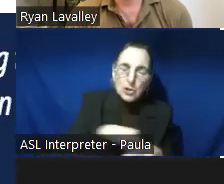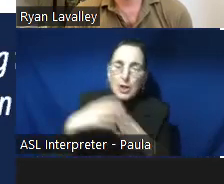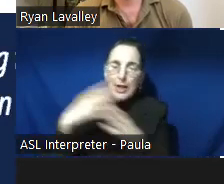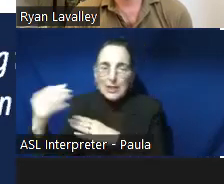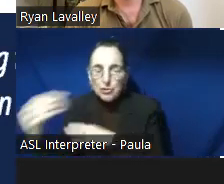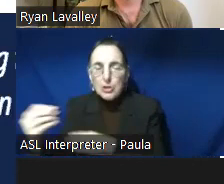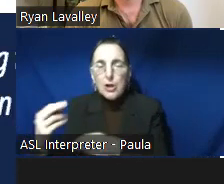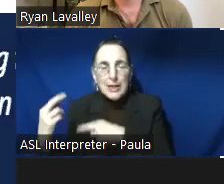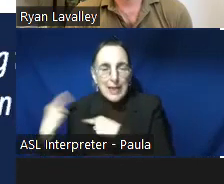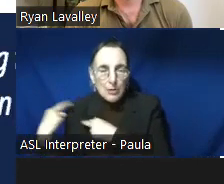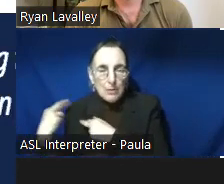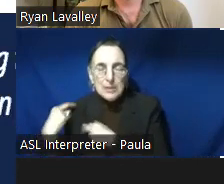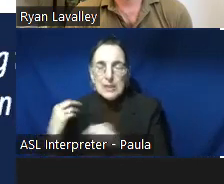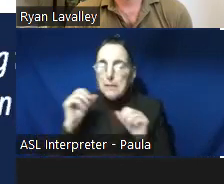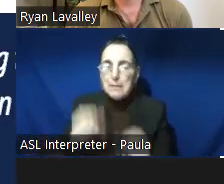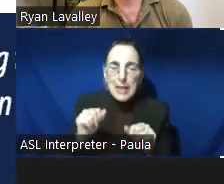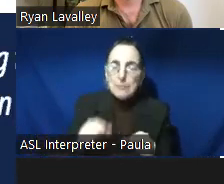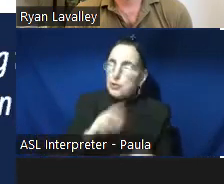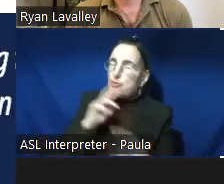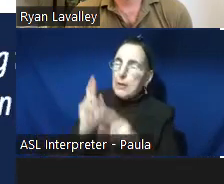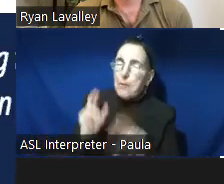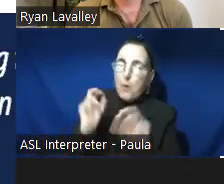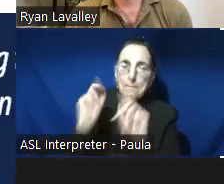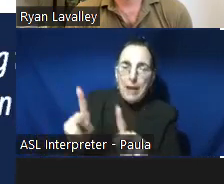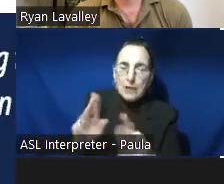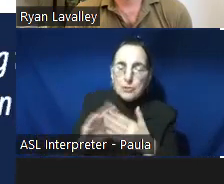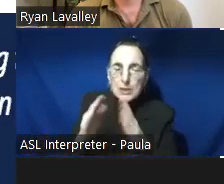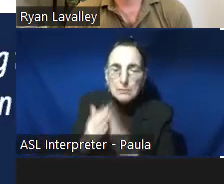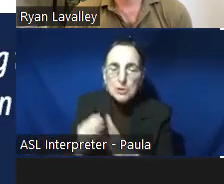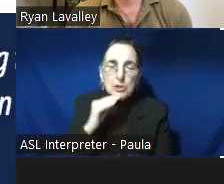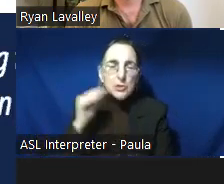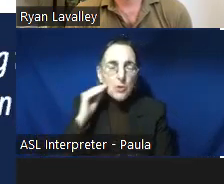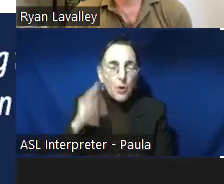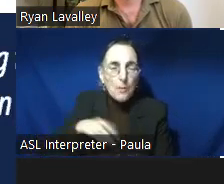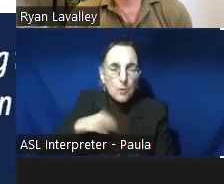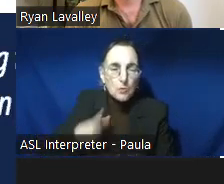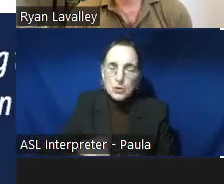Being able to report back to the community and to homeowners is so important to the